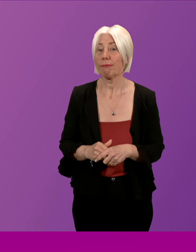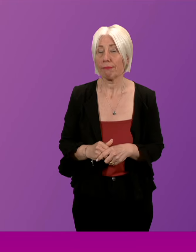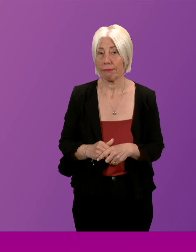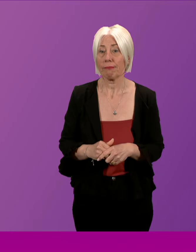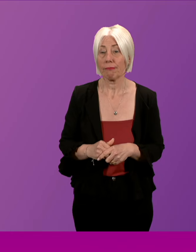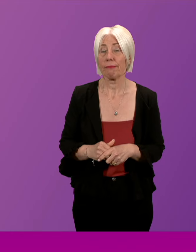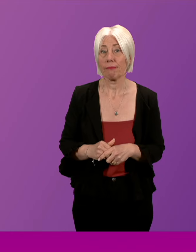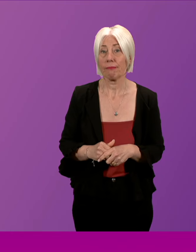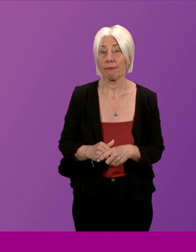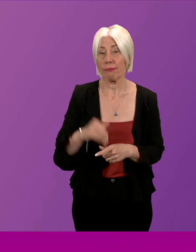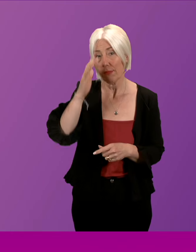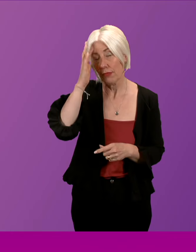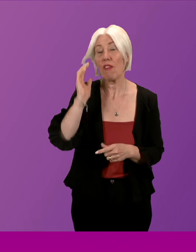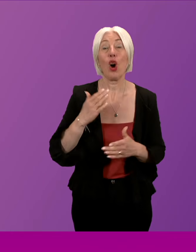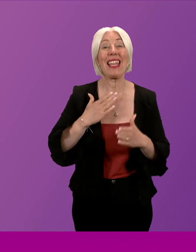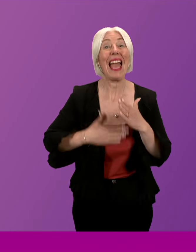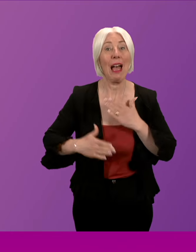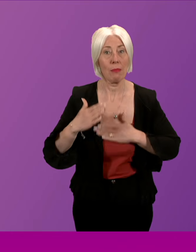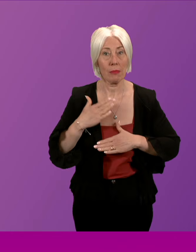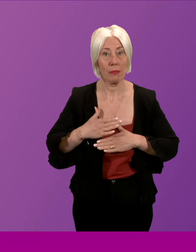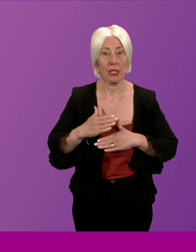On the question of CAMHS waiting times,